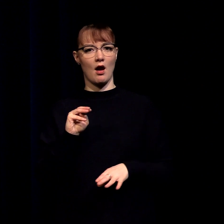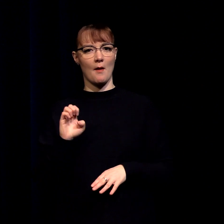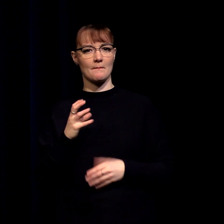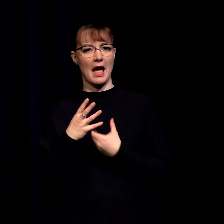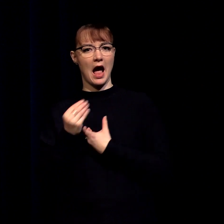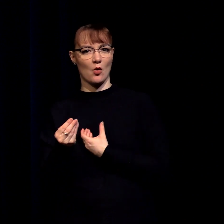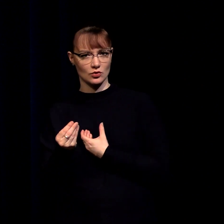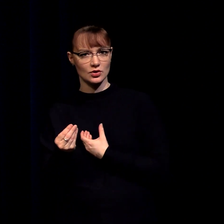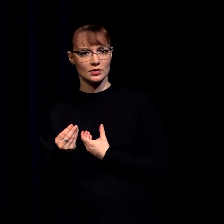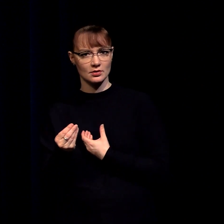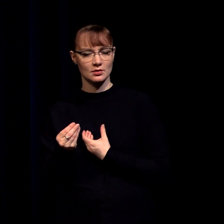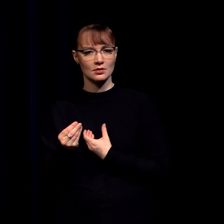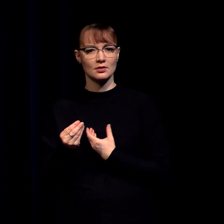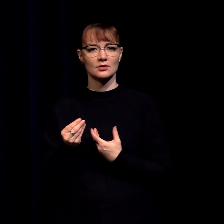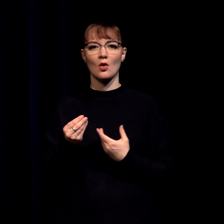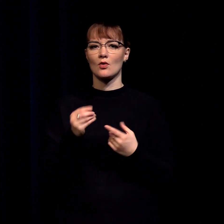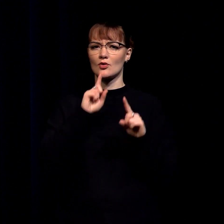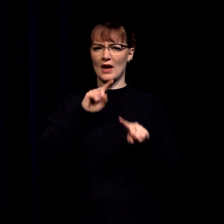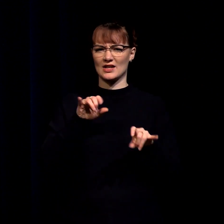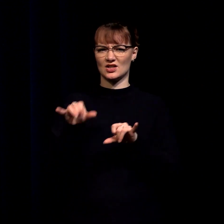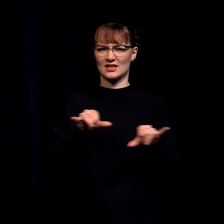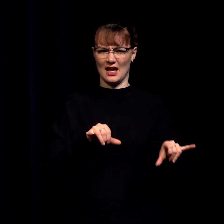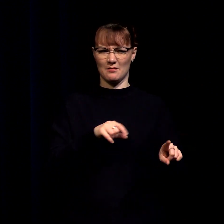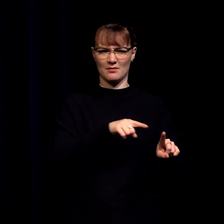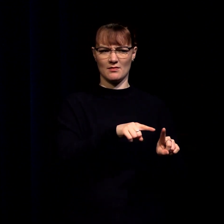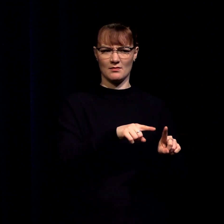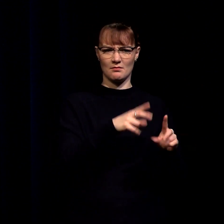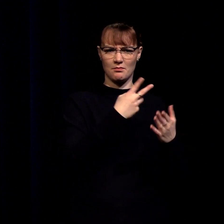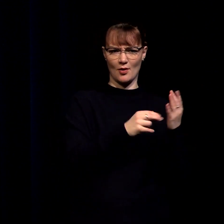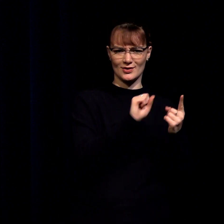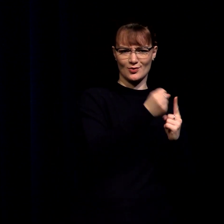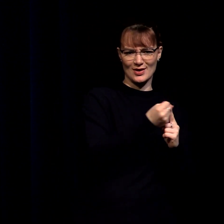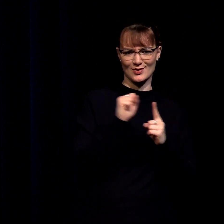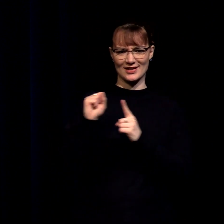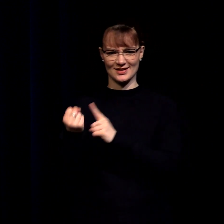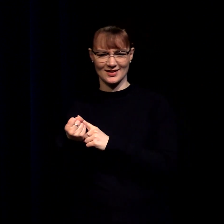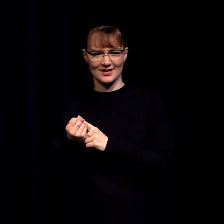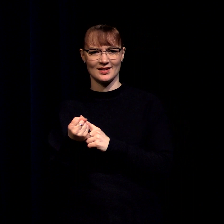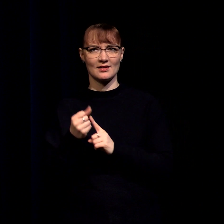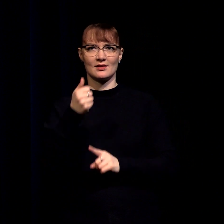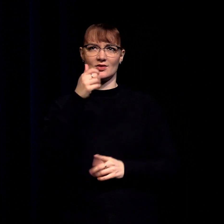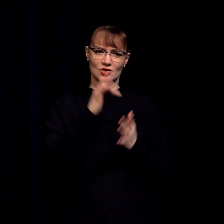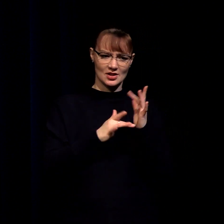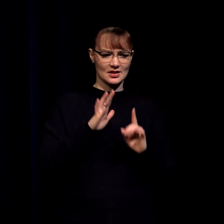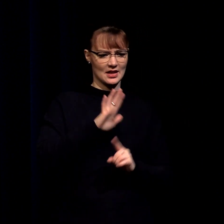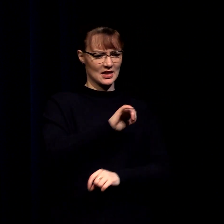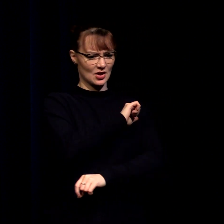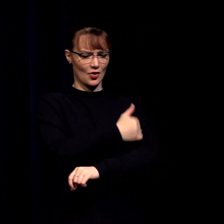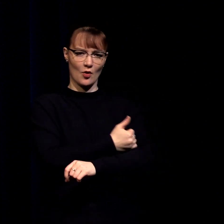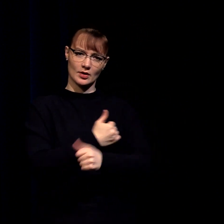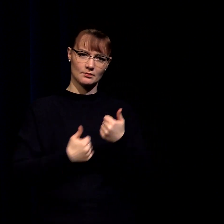it's fascinating because the reaction is the same. In both we see his unexpected authority. In Mark chapter one. It says that